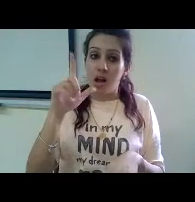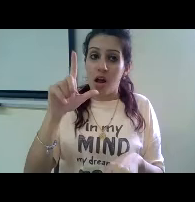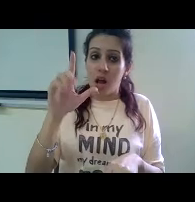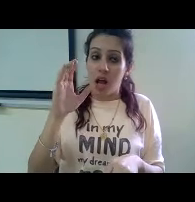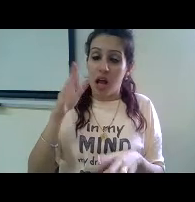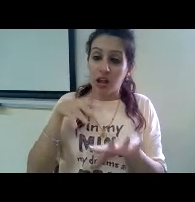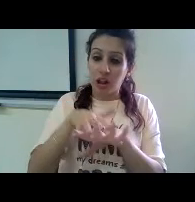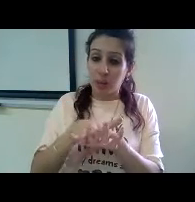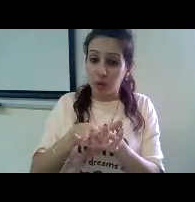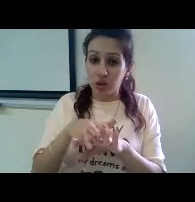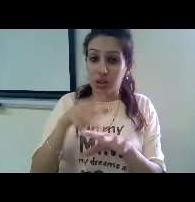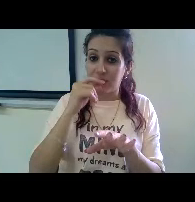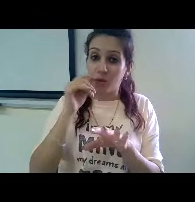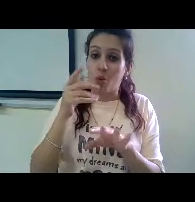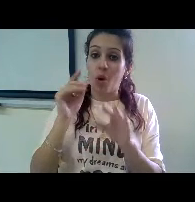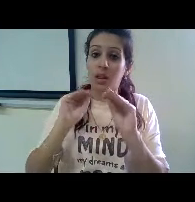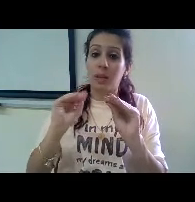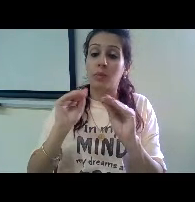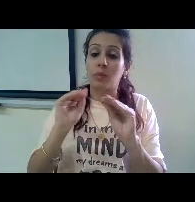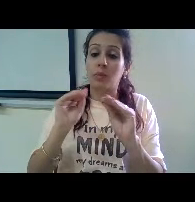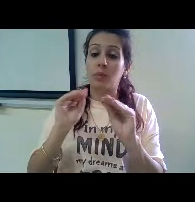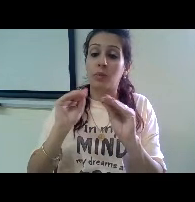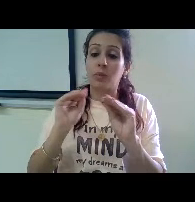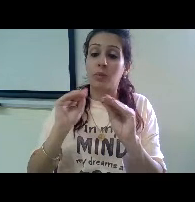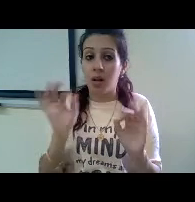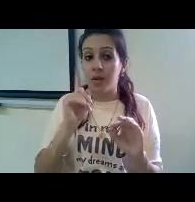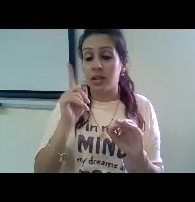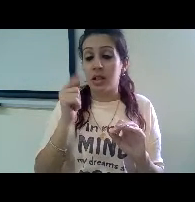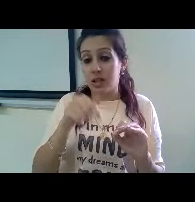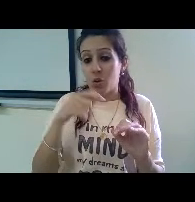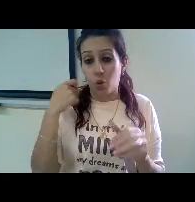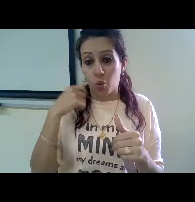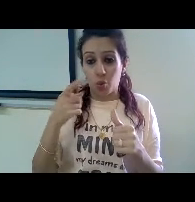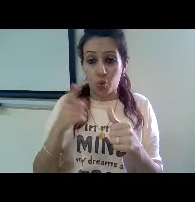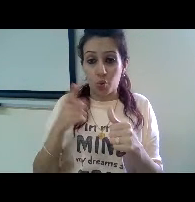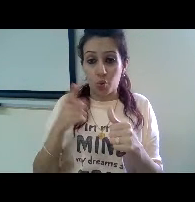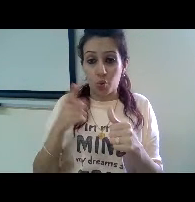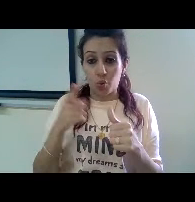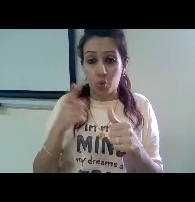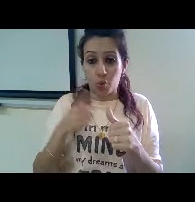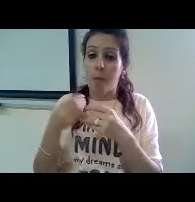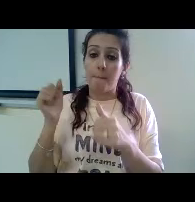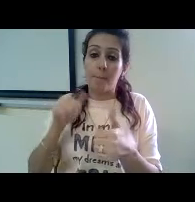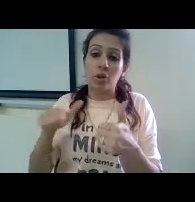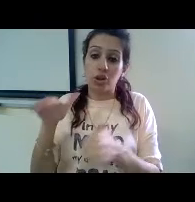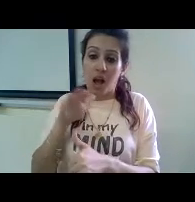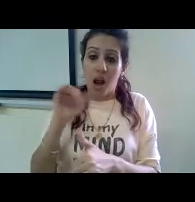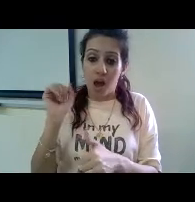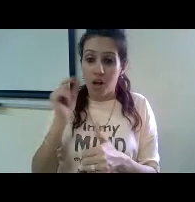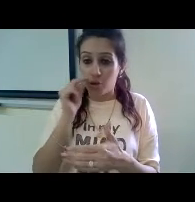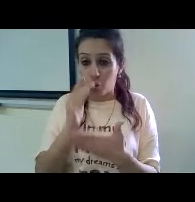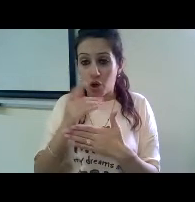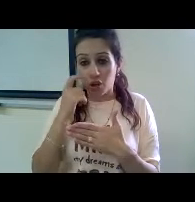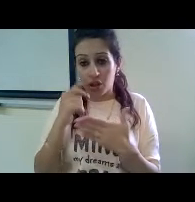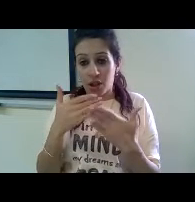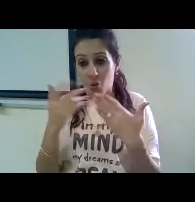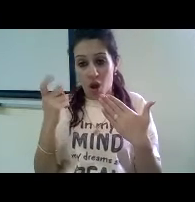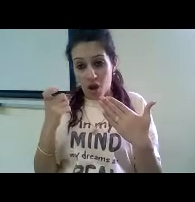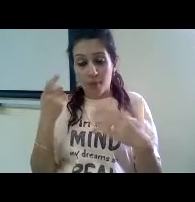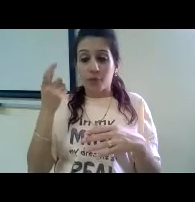However the Ministry of Education, along with the Higher Council for the Rights of Students with Disabilities and other stakeholders decided to translate